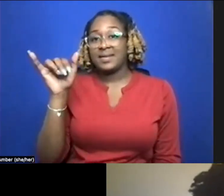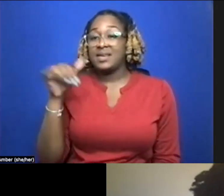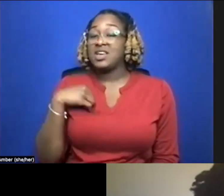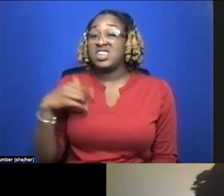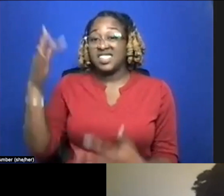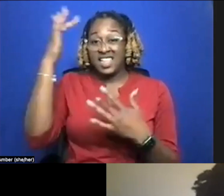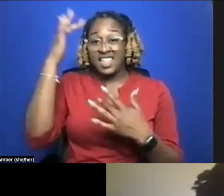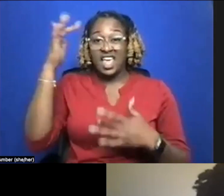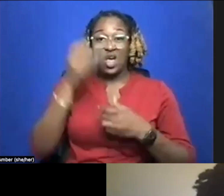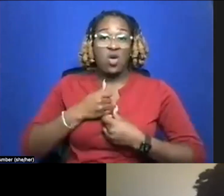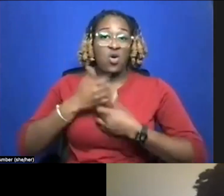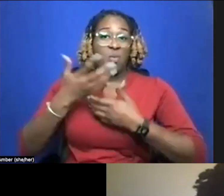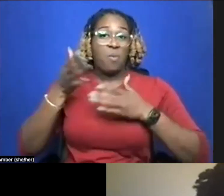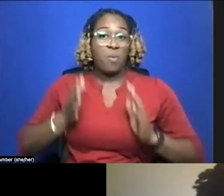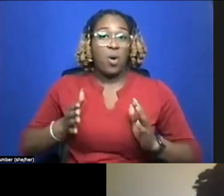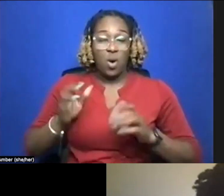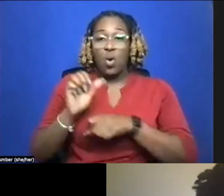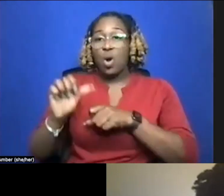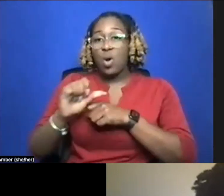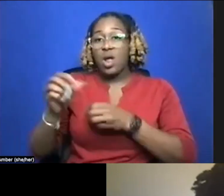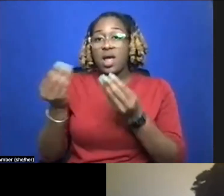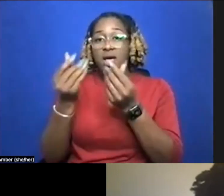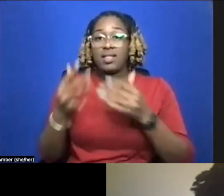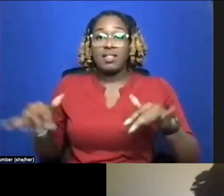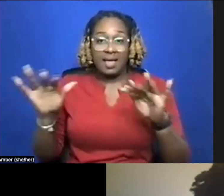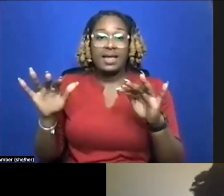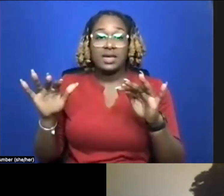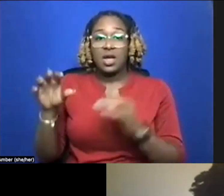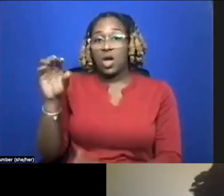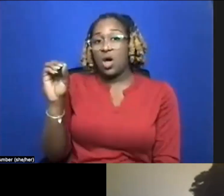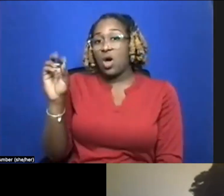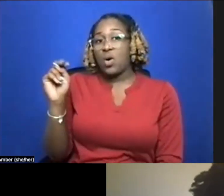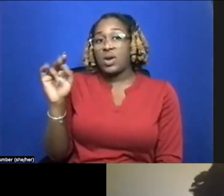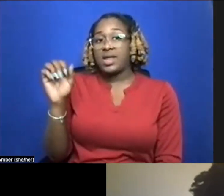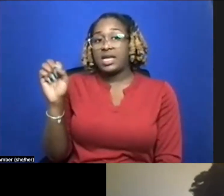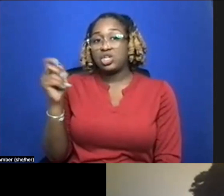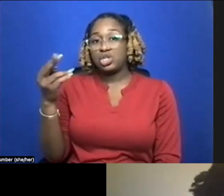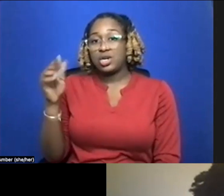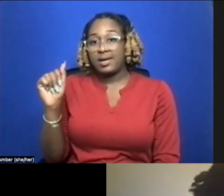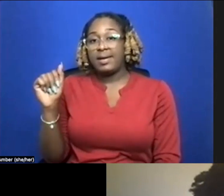worker living on the land of the Eno-Occaneechi band of the Saponi Nation (Durham, NC). A